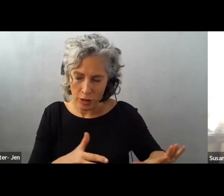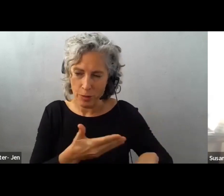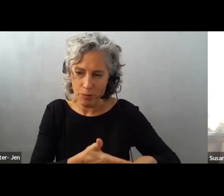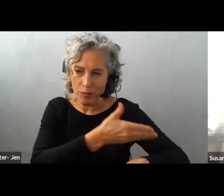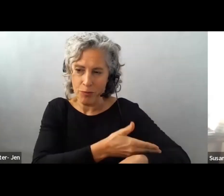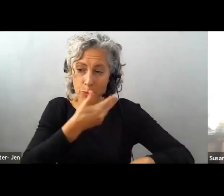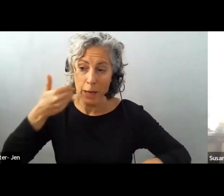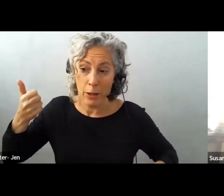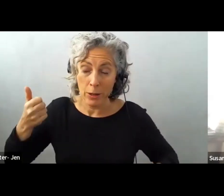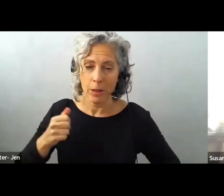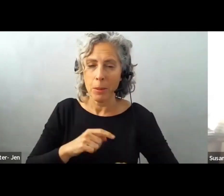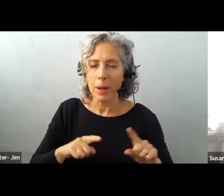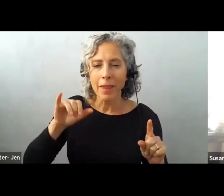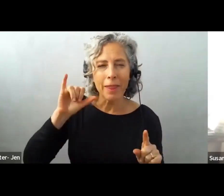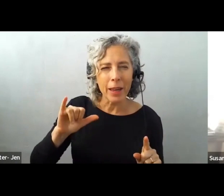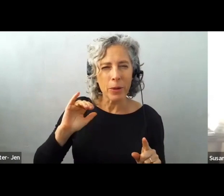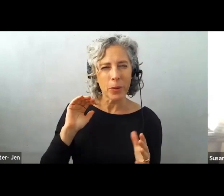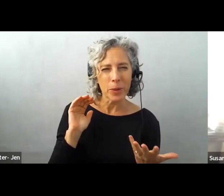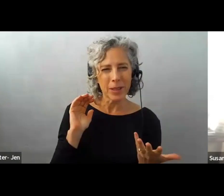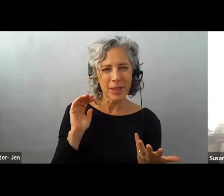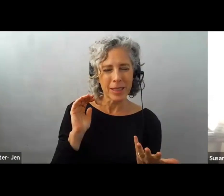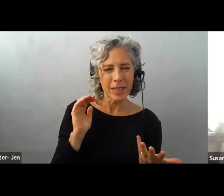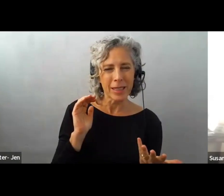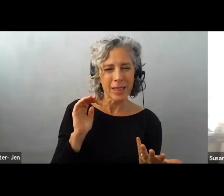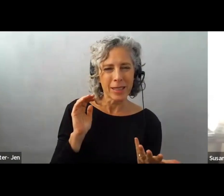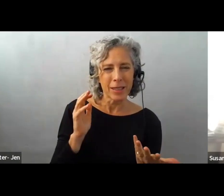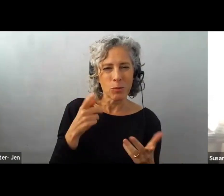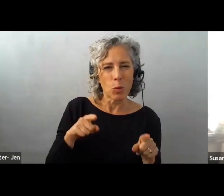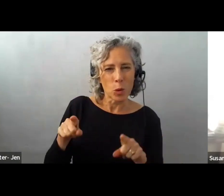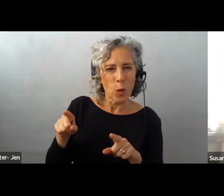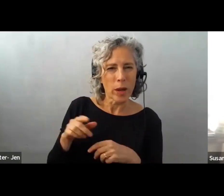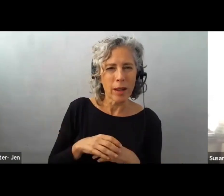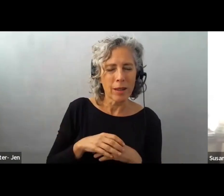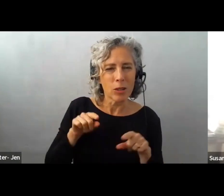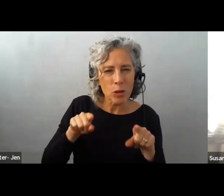this was the background with which we face the pandemic was